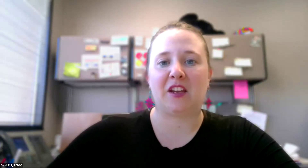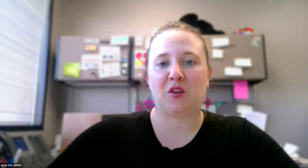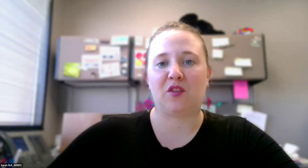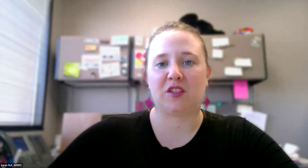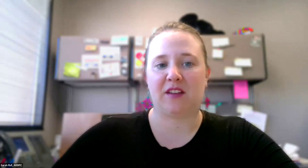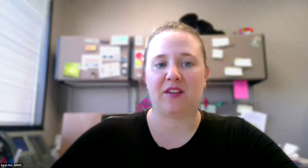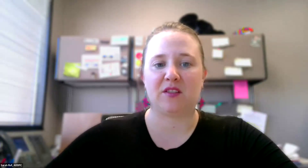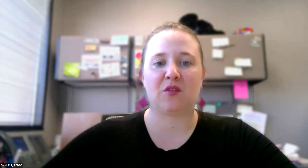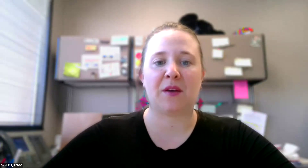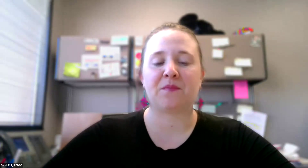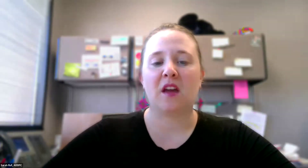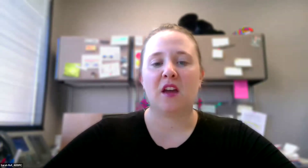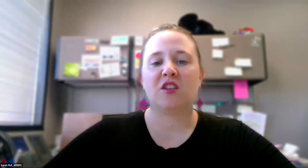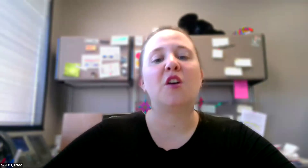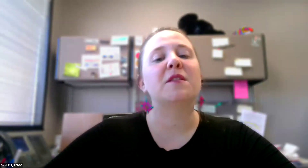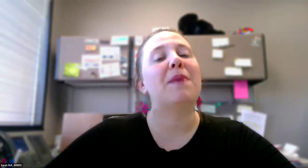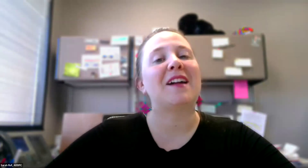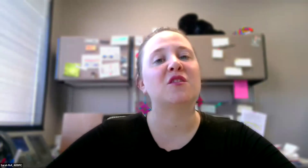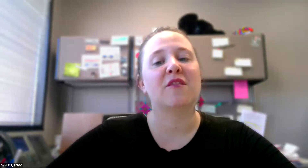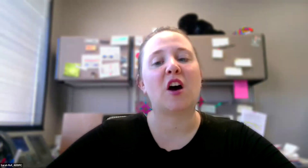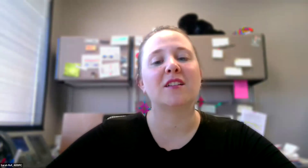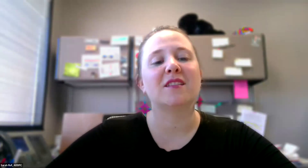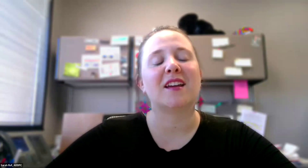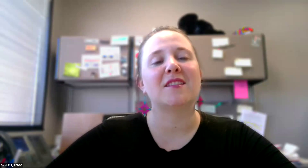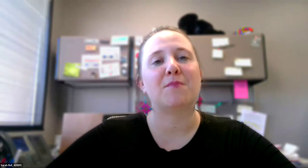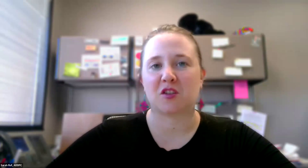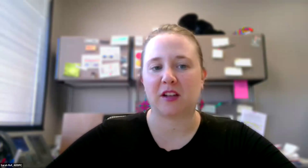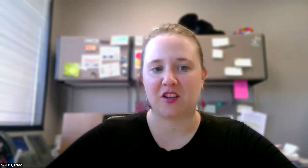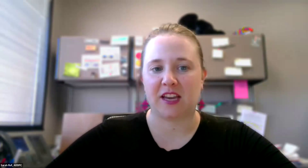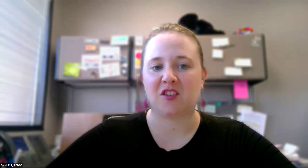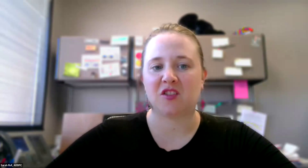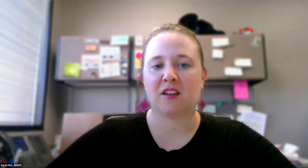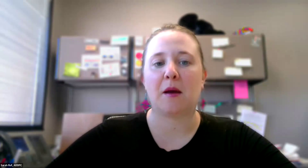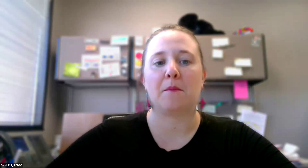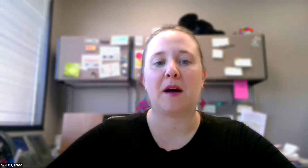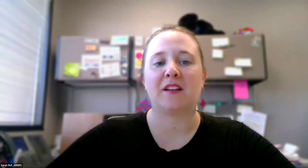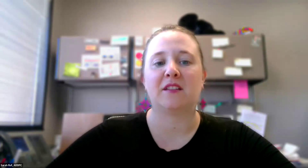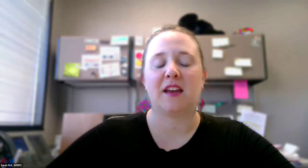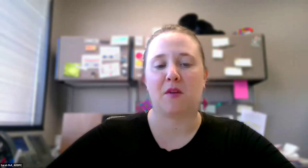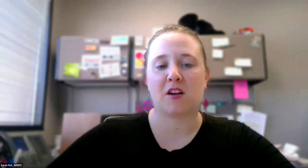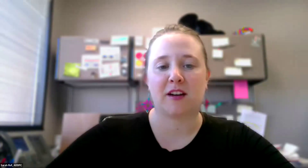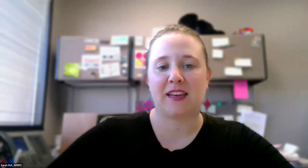AT UNIVERSITY OF ARIZONA. SHE HOLDS A BACHELOR OF ARTS IN SPECIAL EDUCATION MILD AND MODERATE